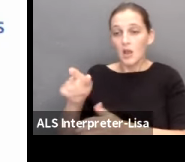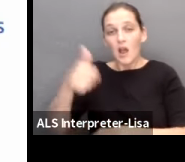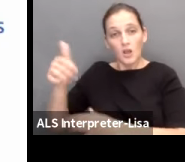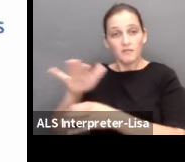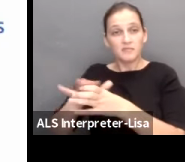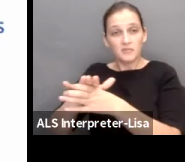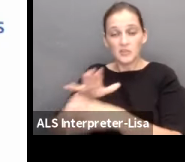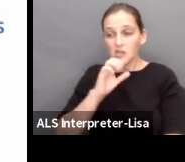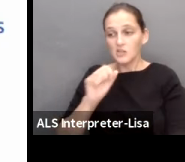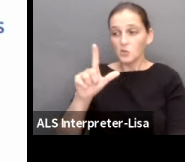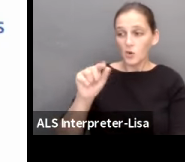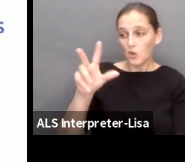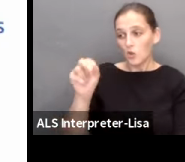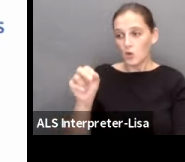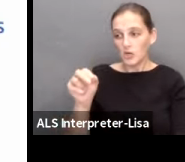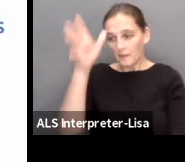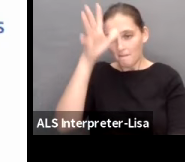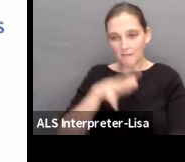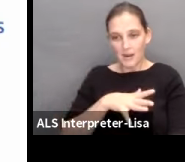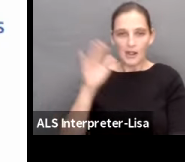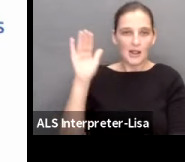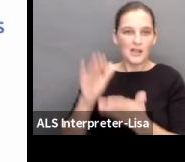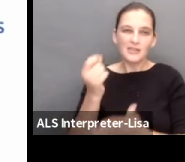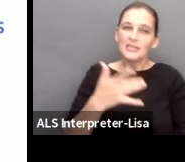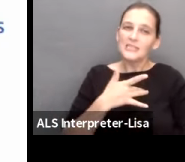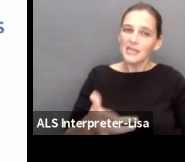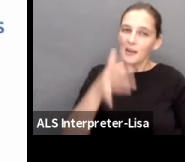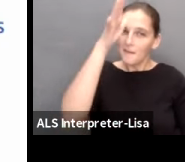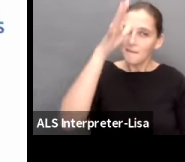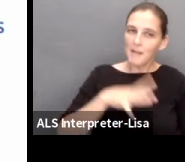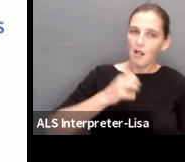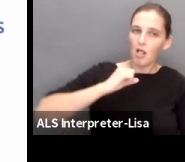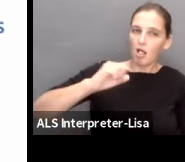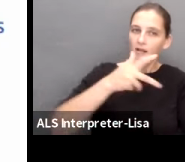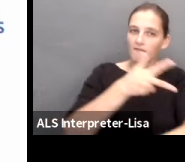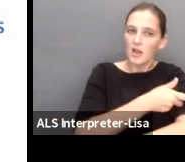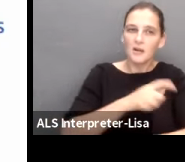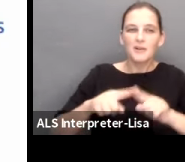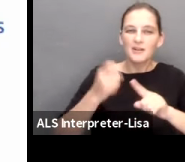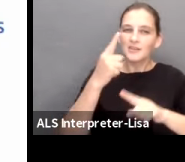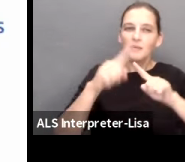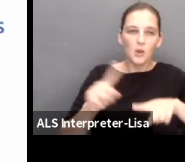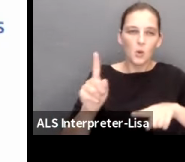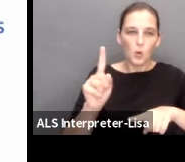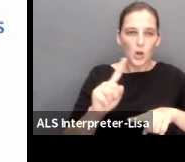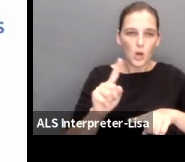men group. It's almost always men who are less likely to get vaccinated but depends on where you look and also saying for race and